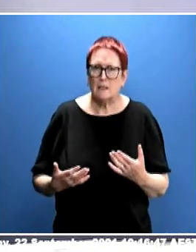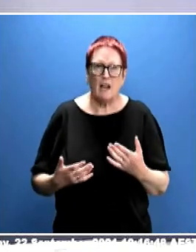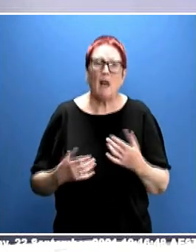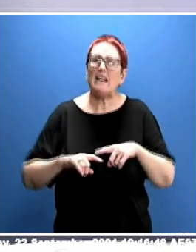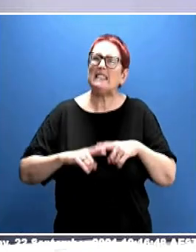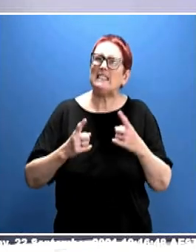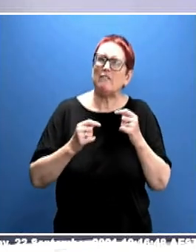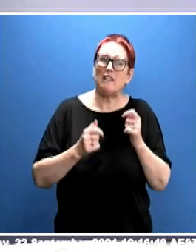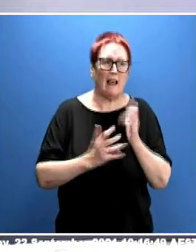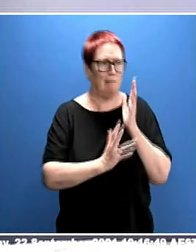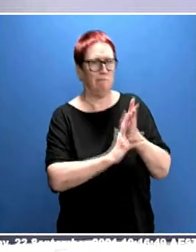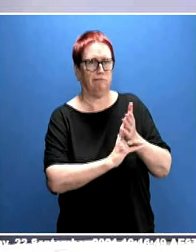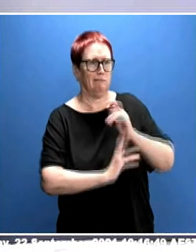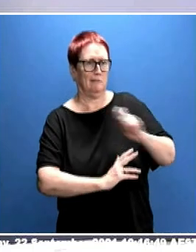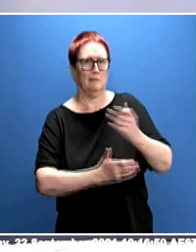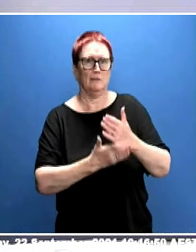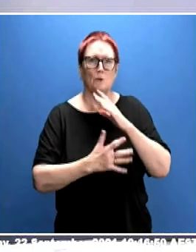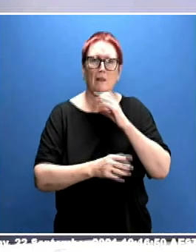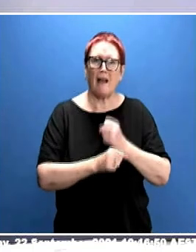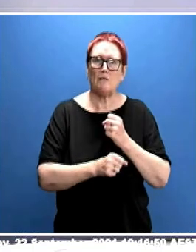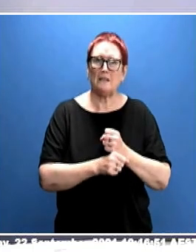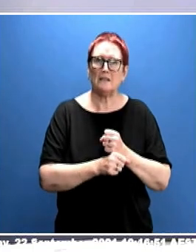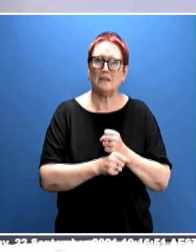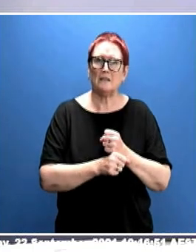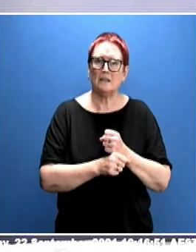Commonwealth department, obviously, which would be extremely well informed